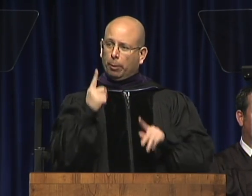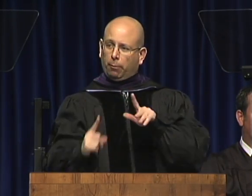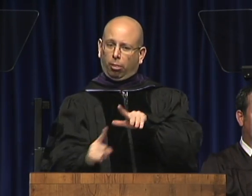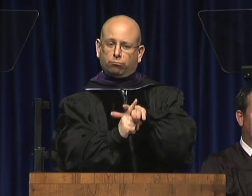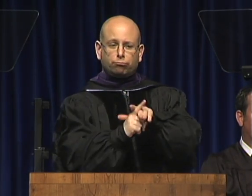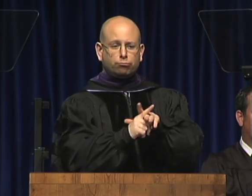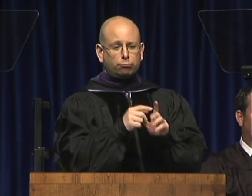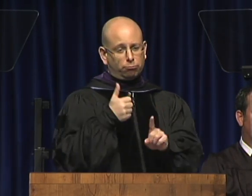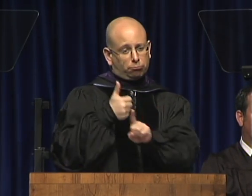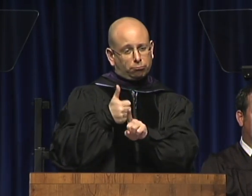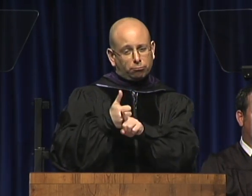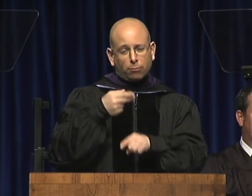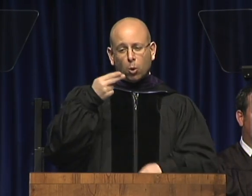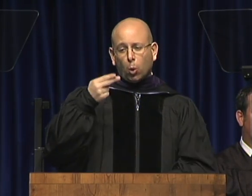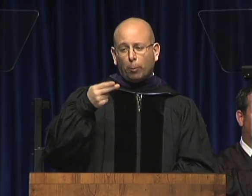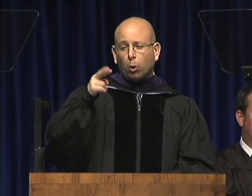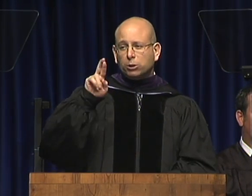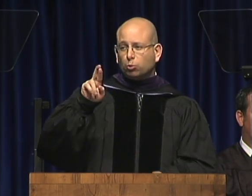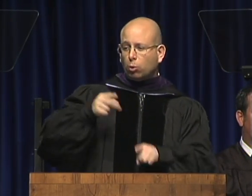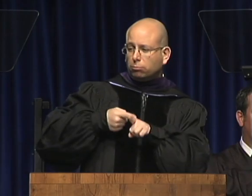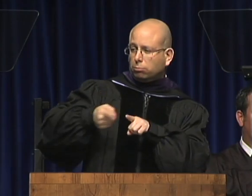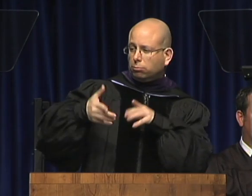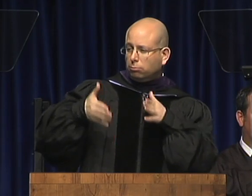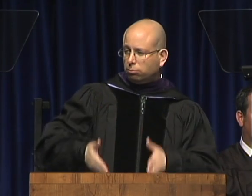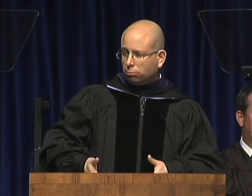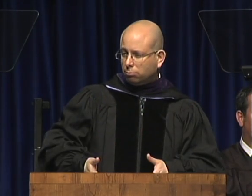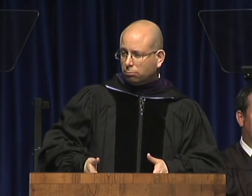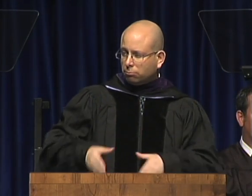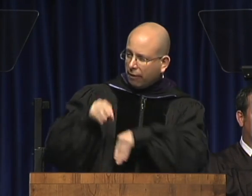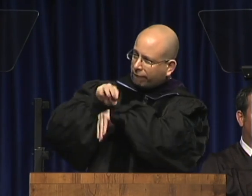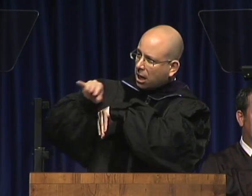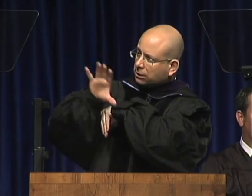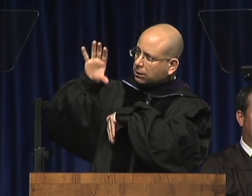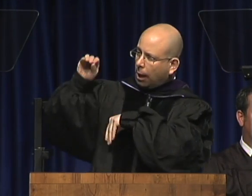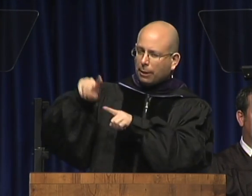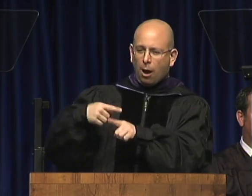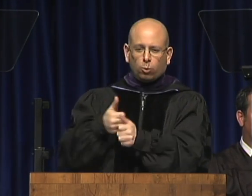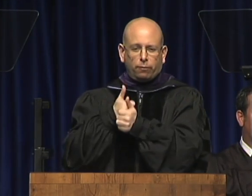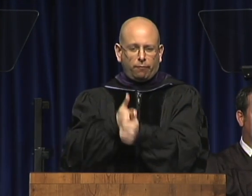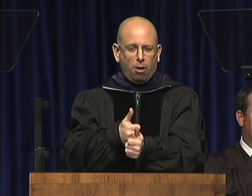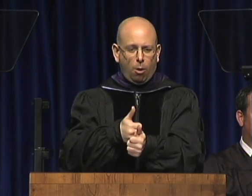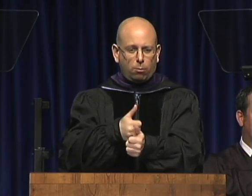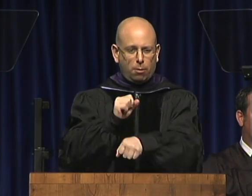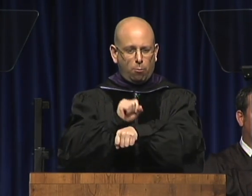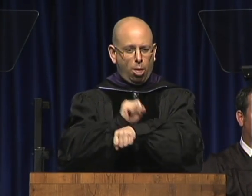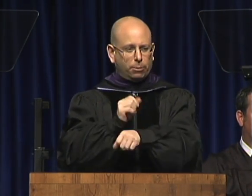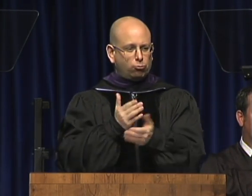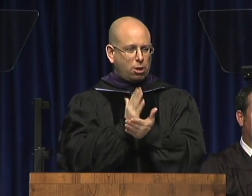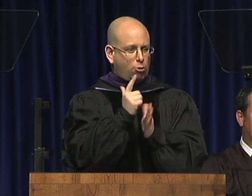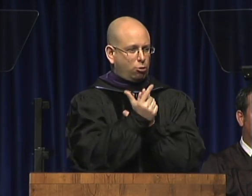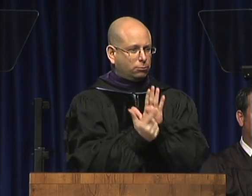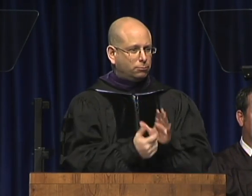To our shock, two human resource specialists were there and told the shop owner